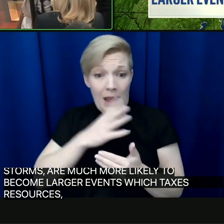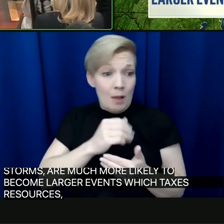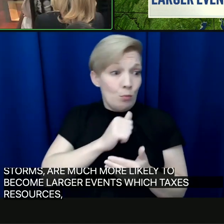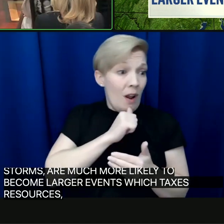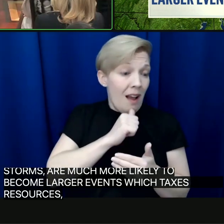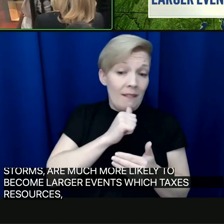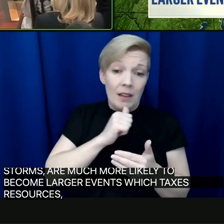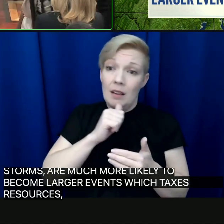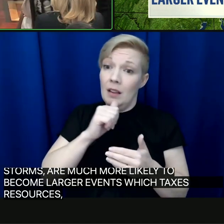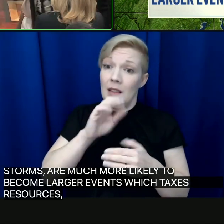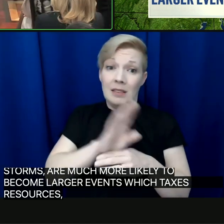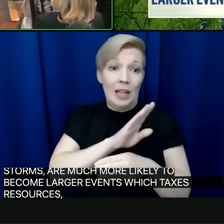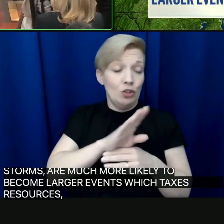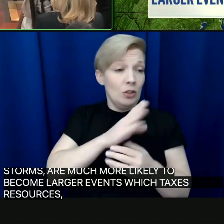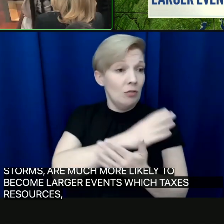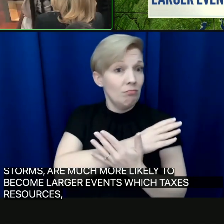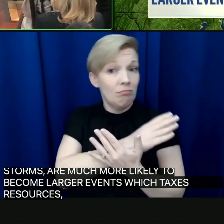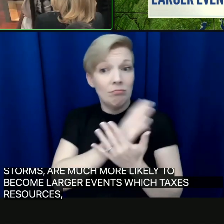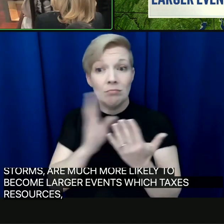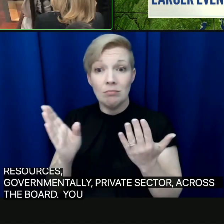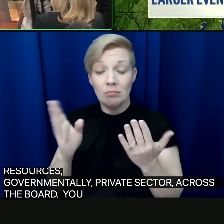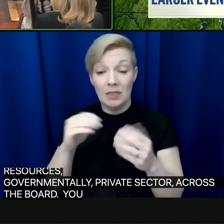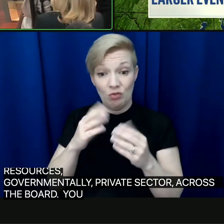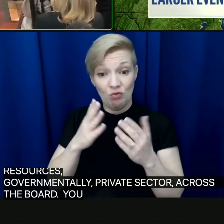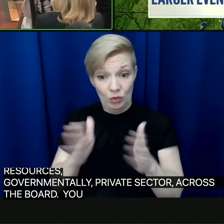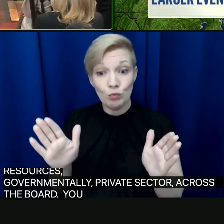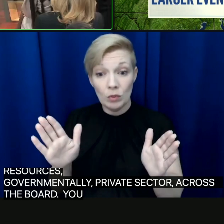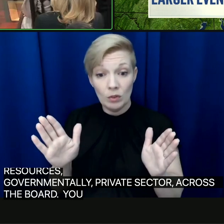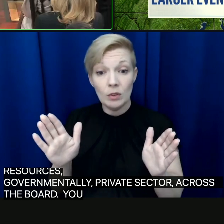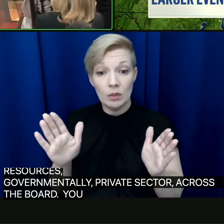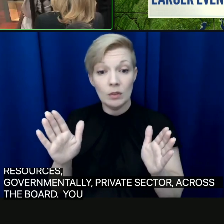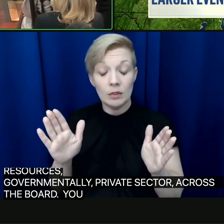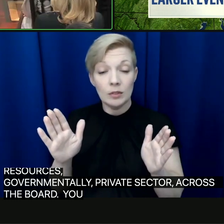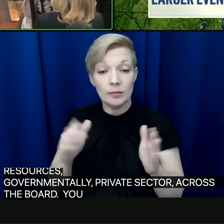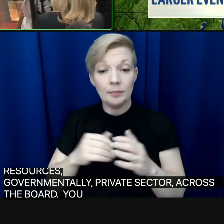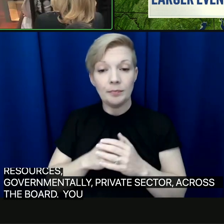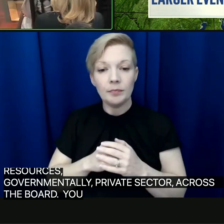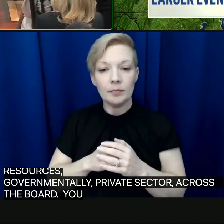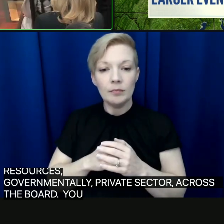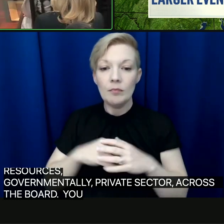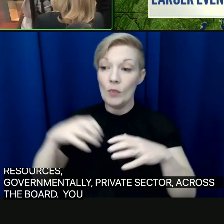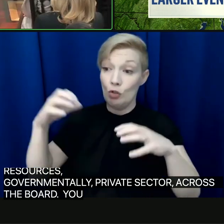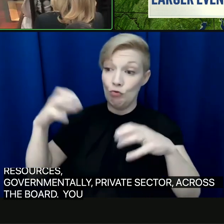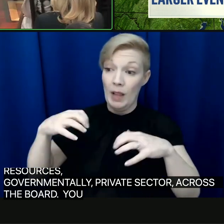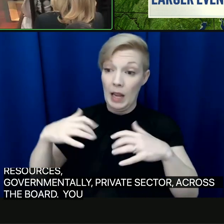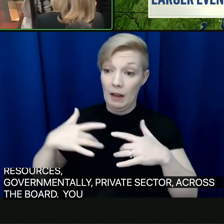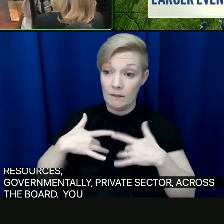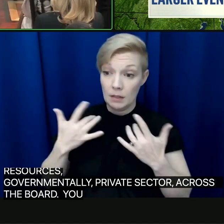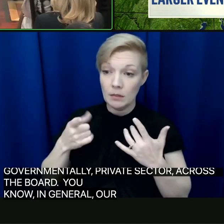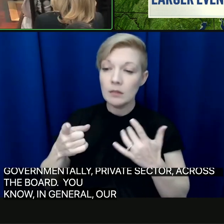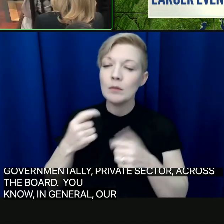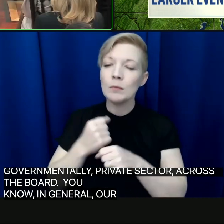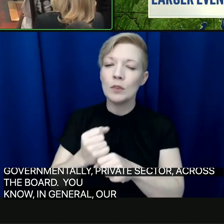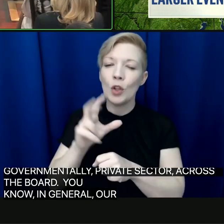where, you know, in general are our major rain events are producing 30 percent more rain